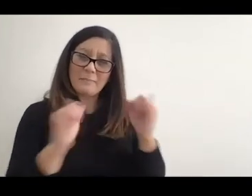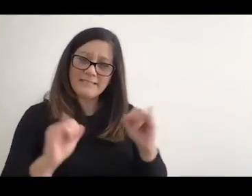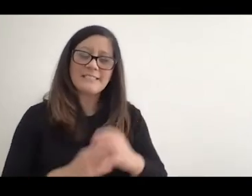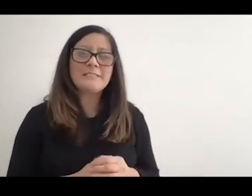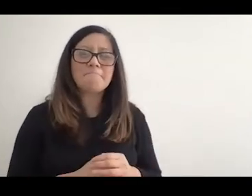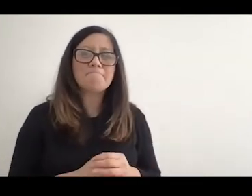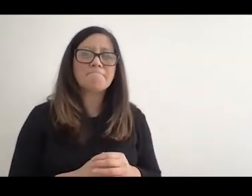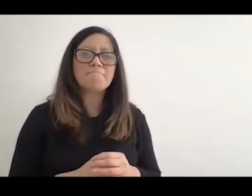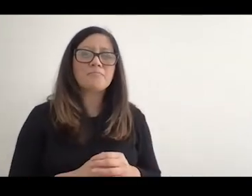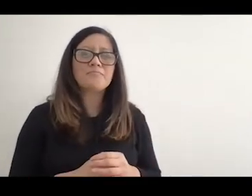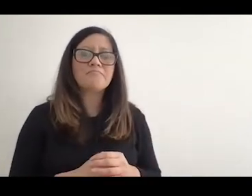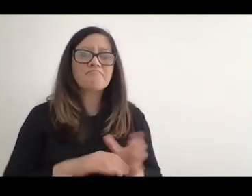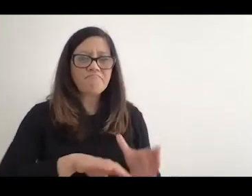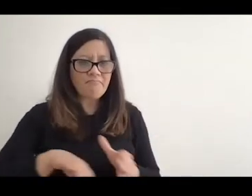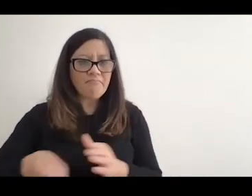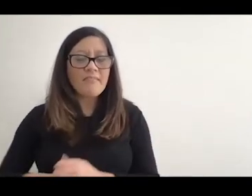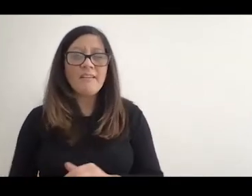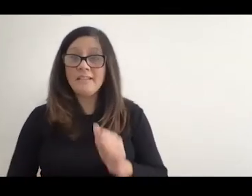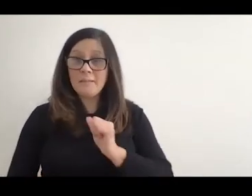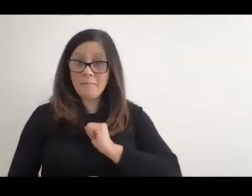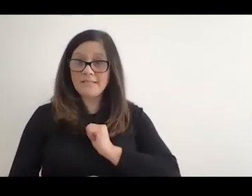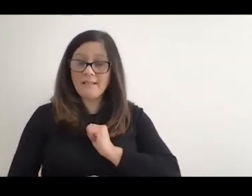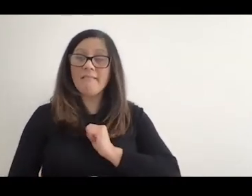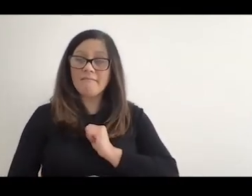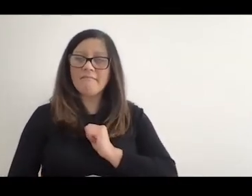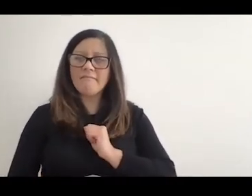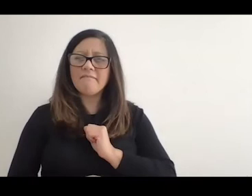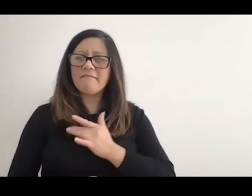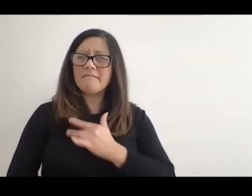which is how I approach this entire topic.